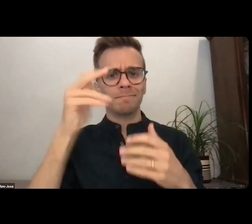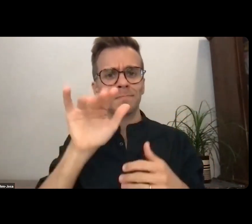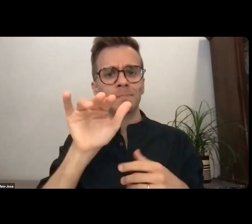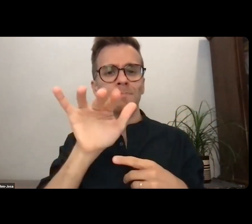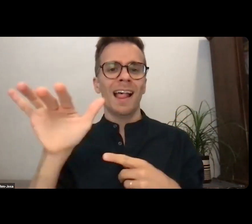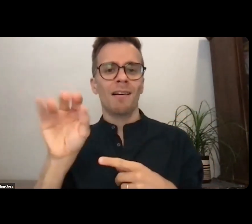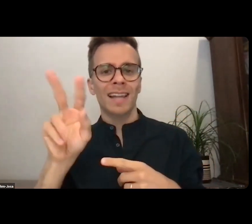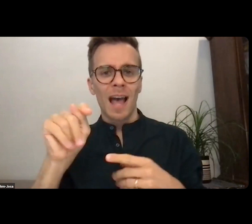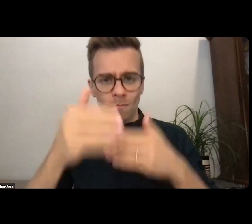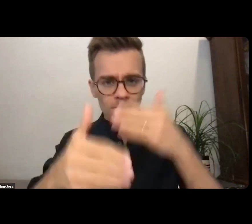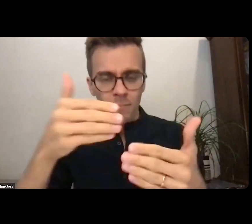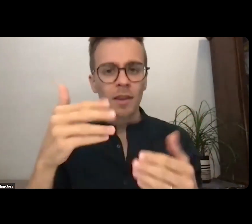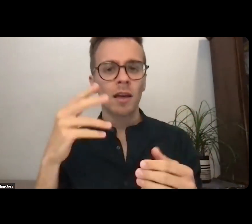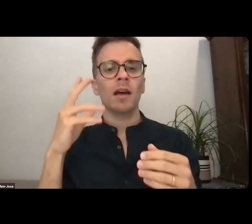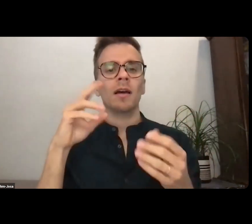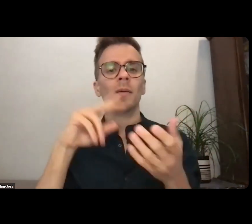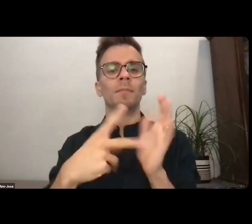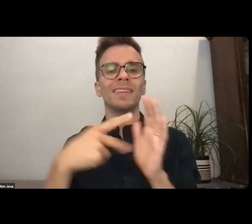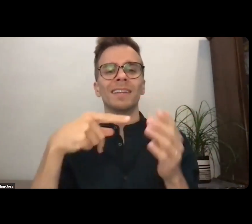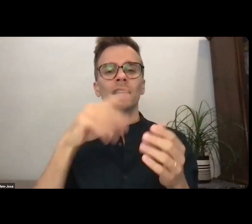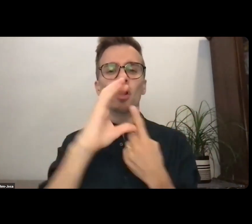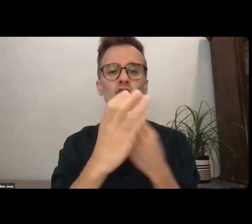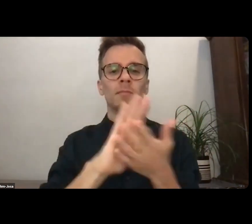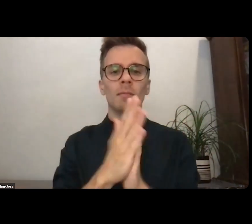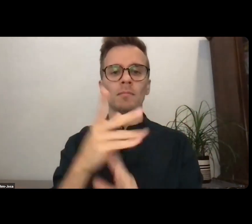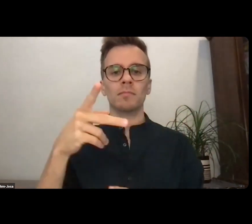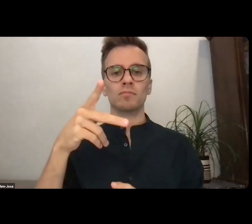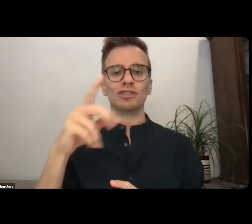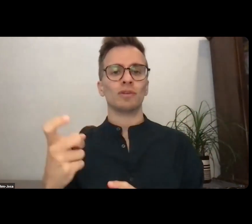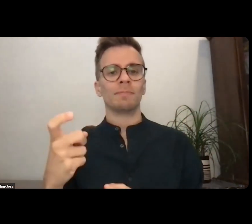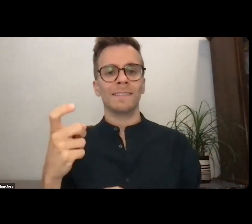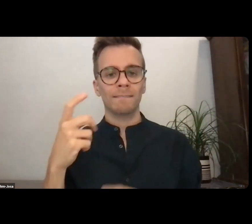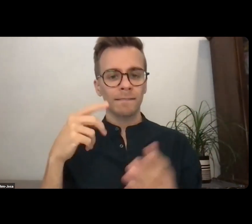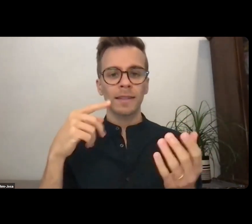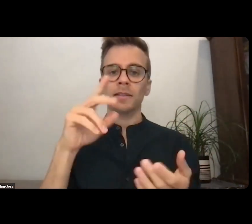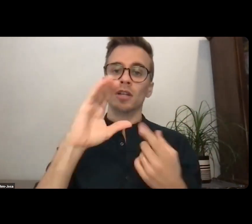But, if there are guidelines, if there are considerations and procedures spelled out,